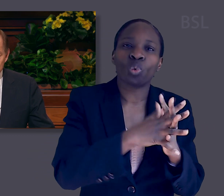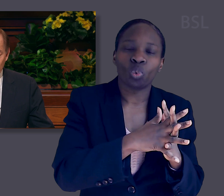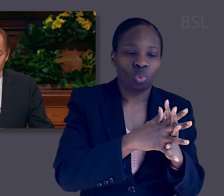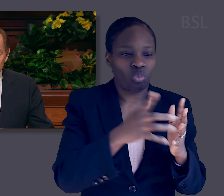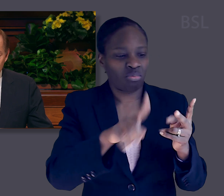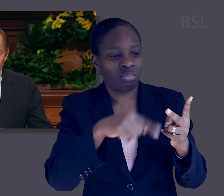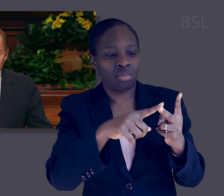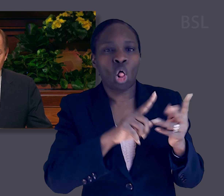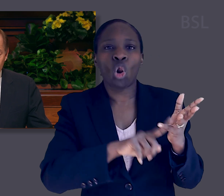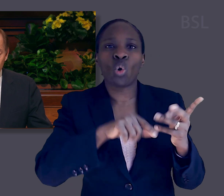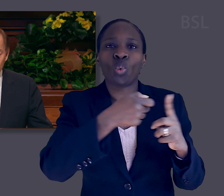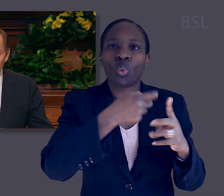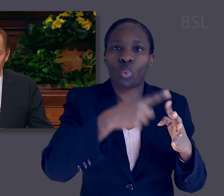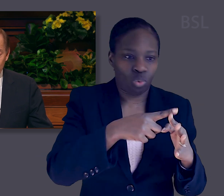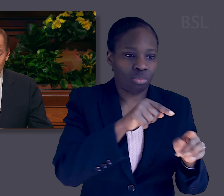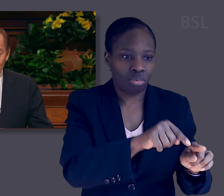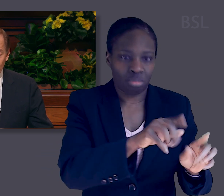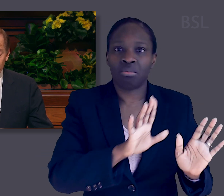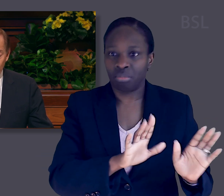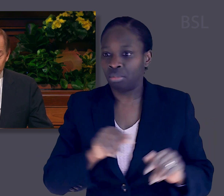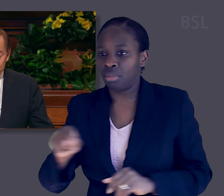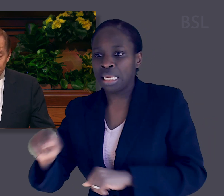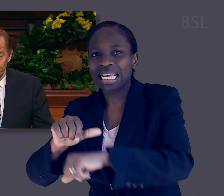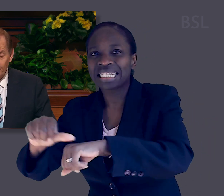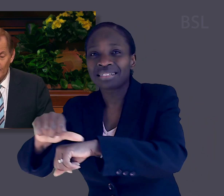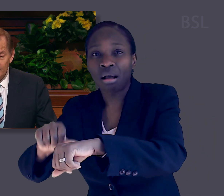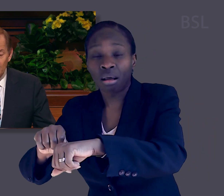two chapters at the front of Matthew and Luke, nothing else.